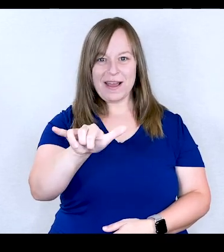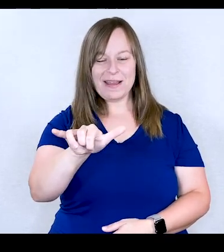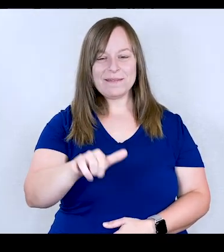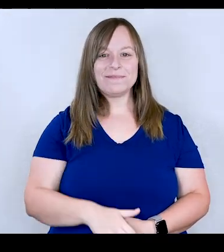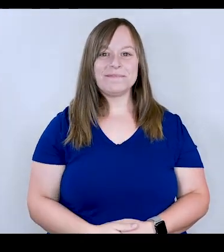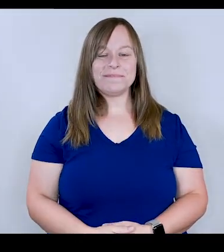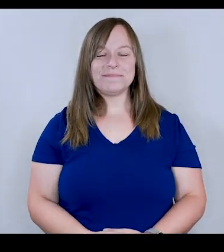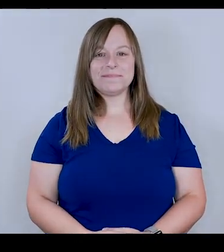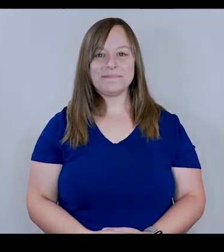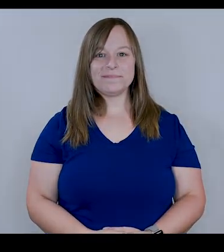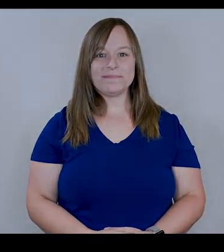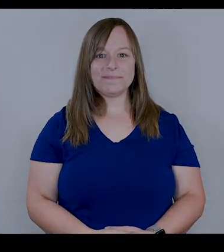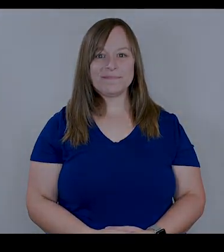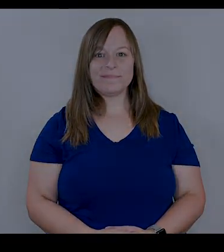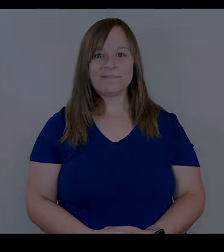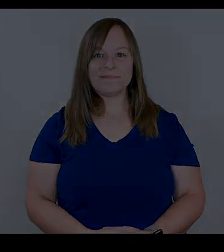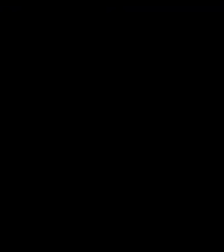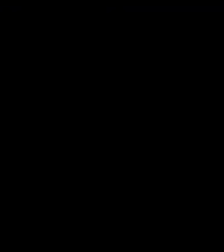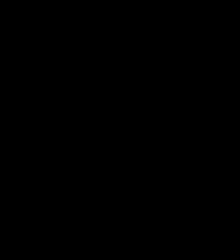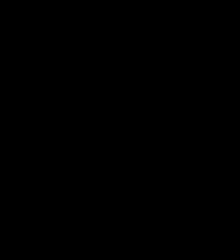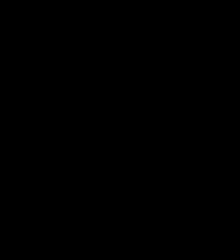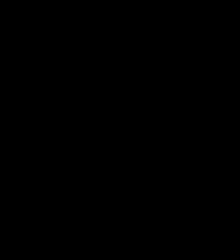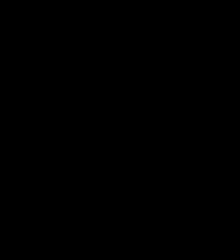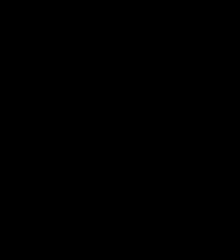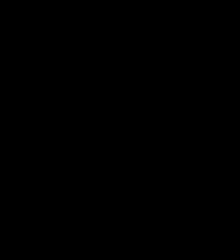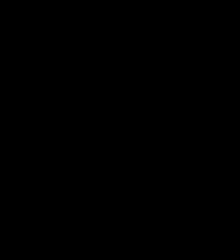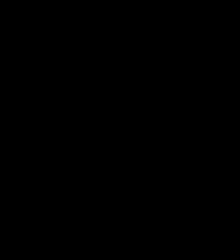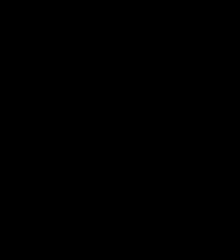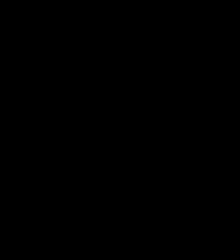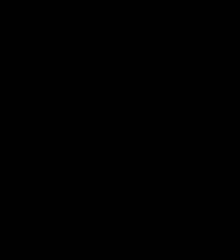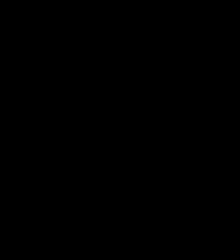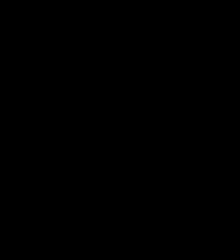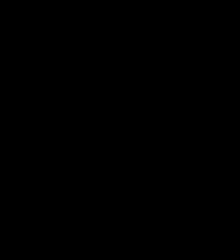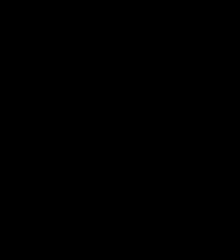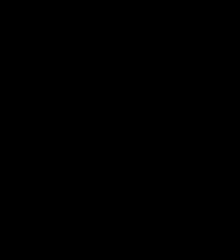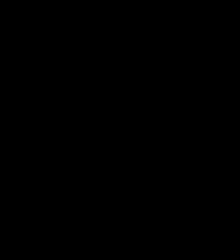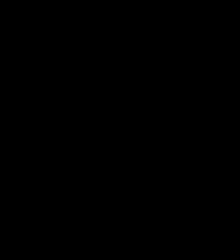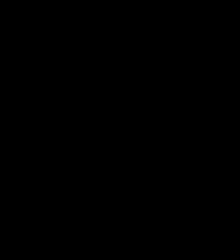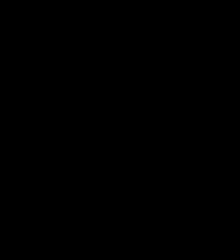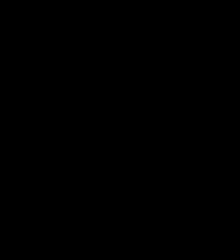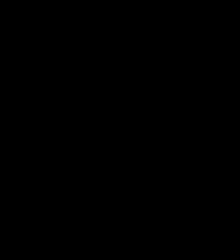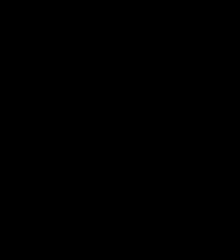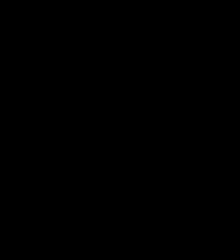Upbeat music fades out